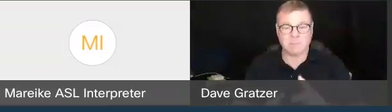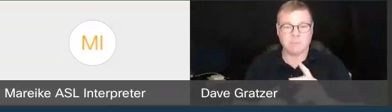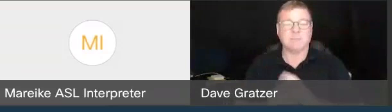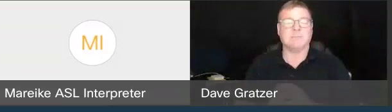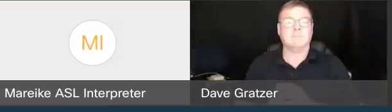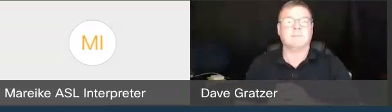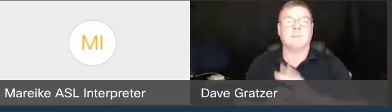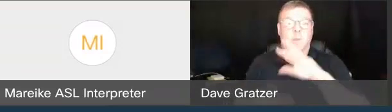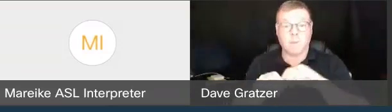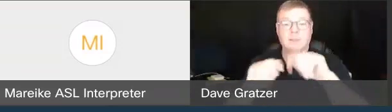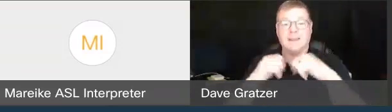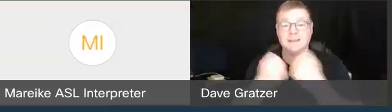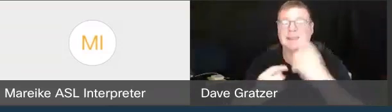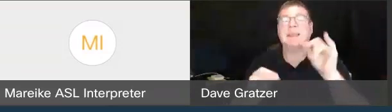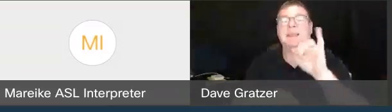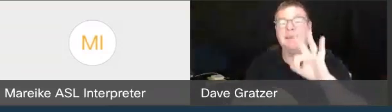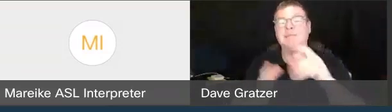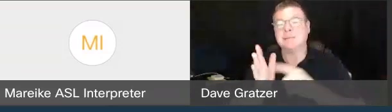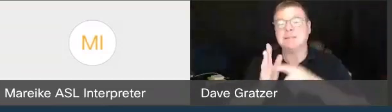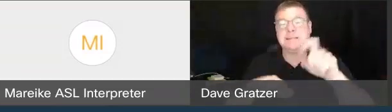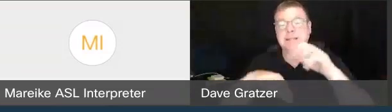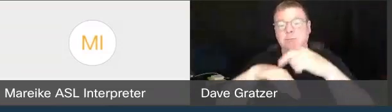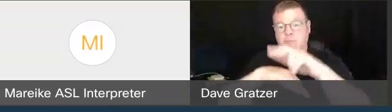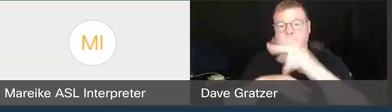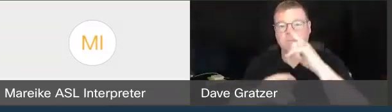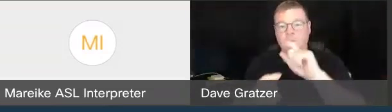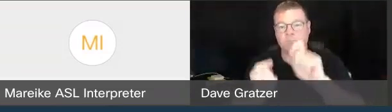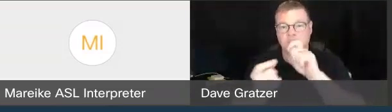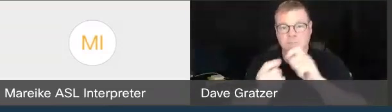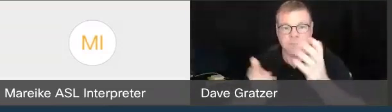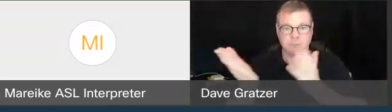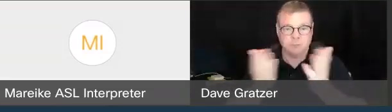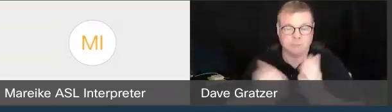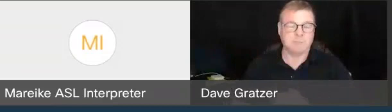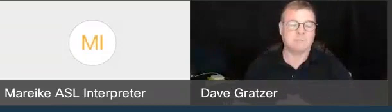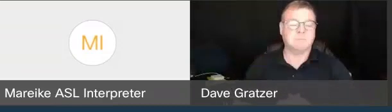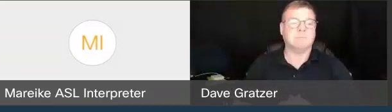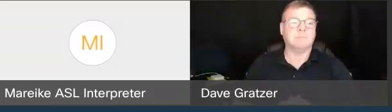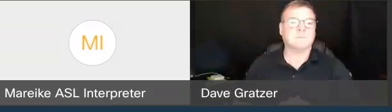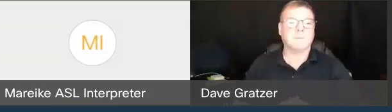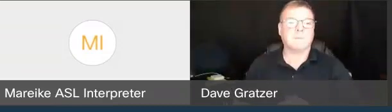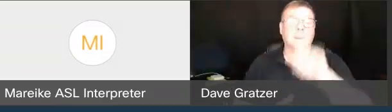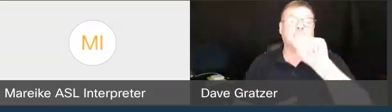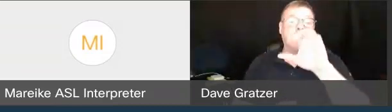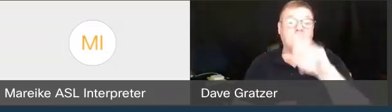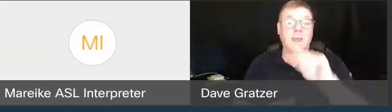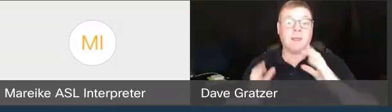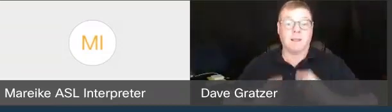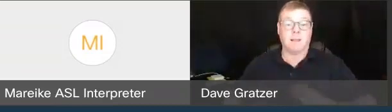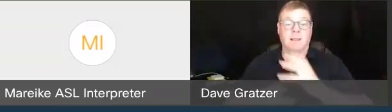unless they need to be referred out for a specific service ACT clients received six at least